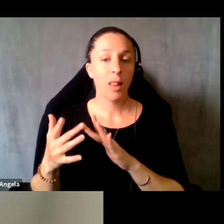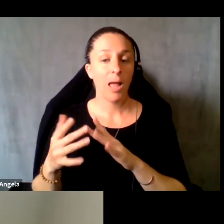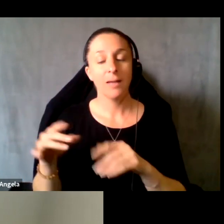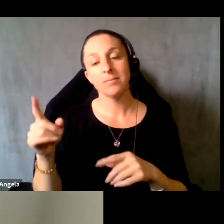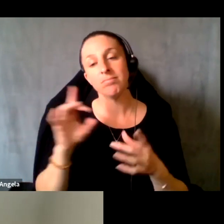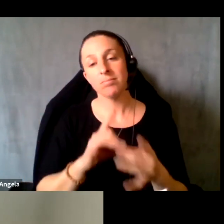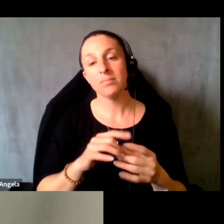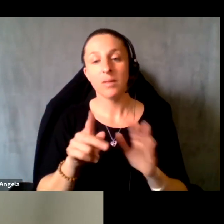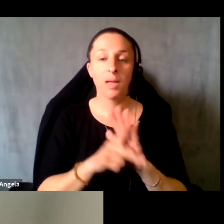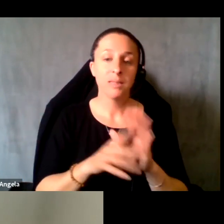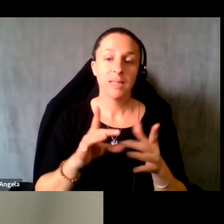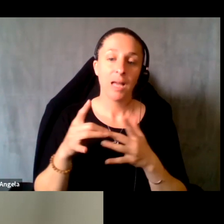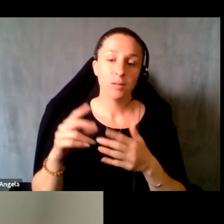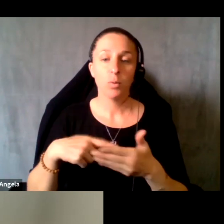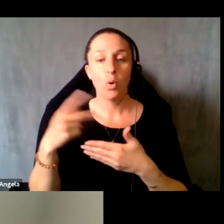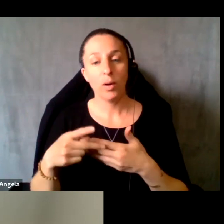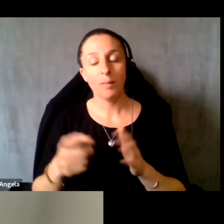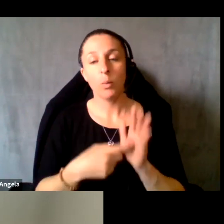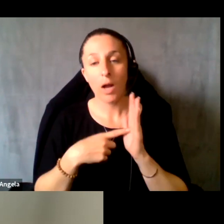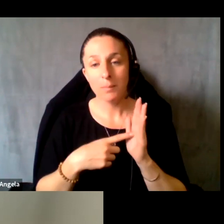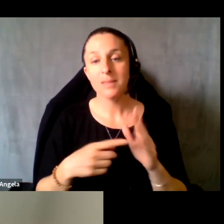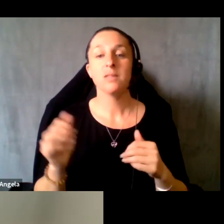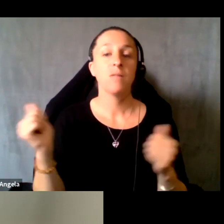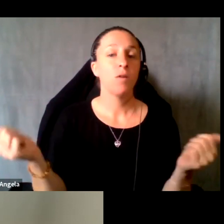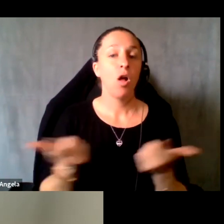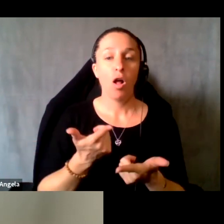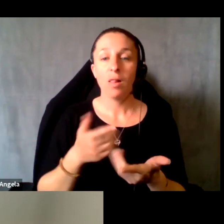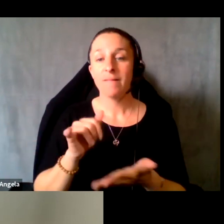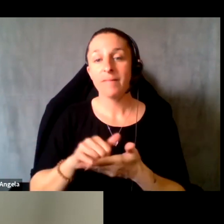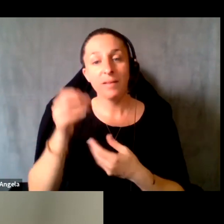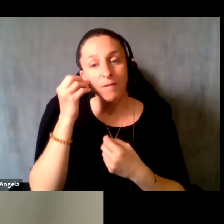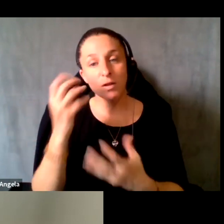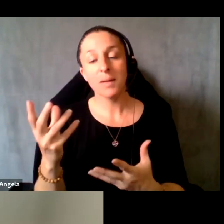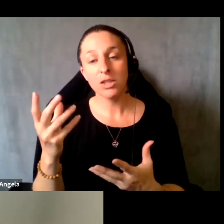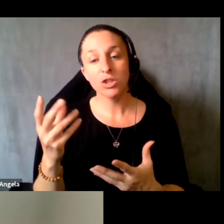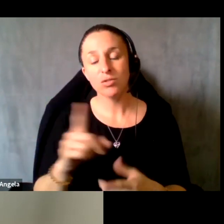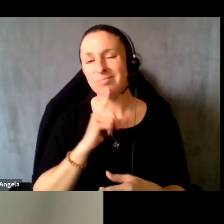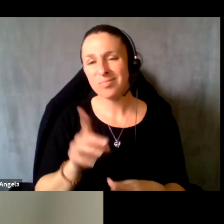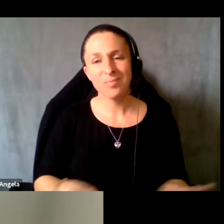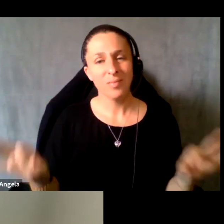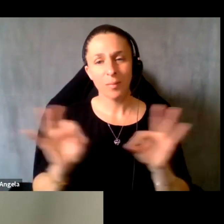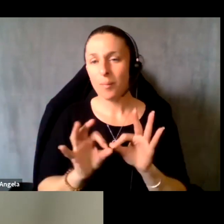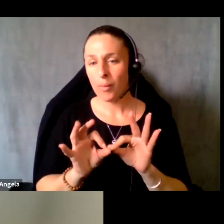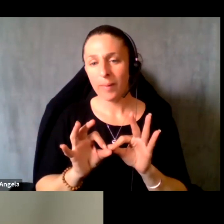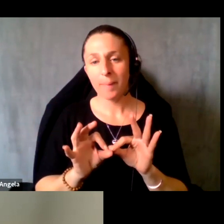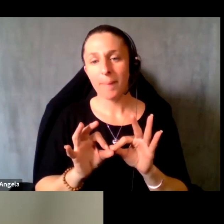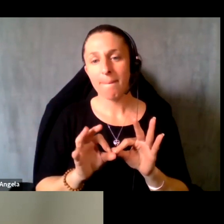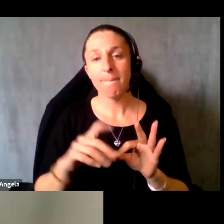program requirements. So all of this information is extremely important for the service delivery